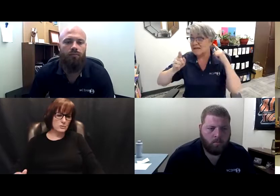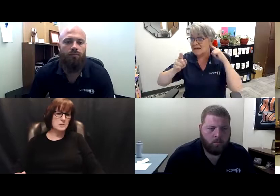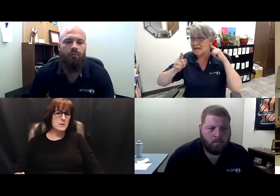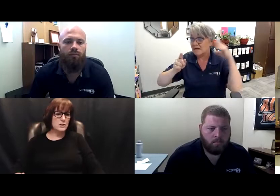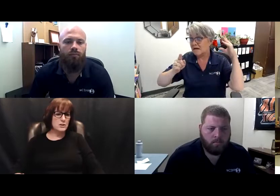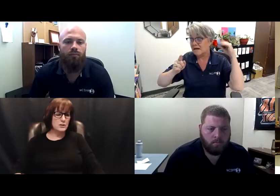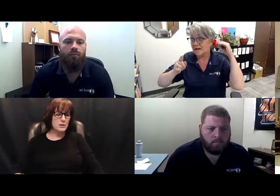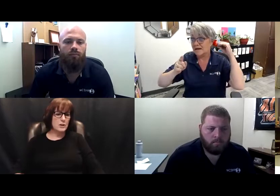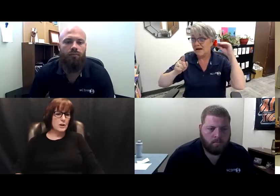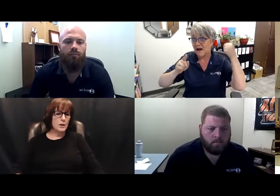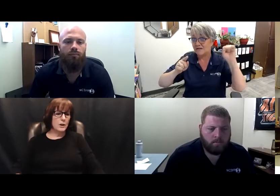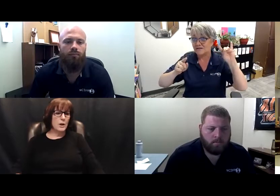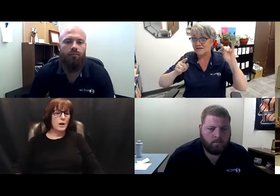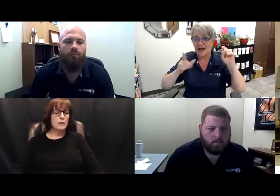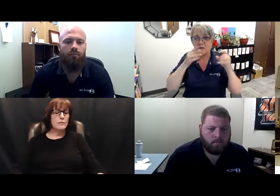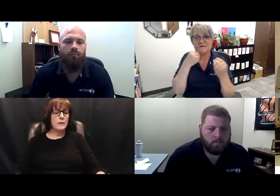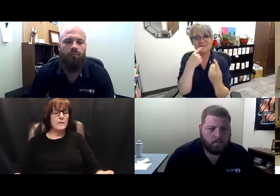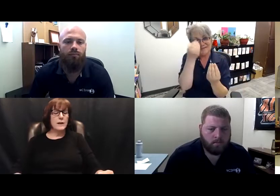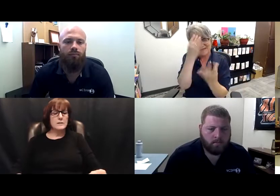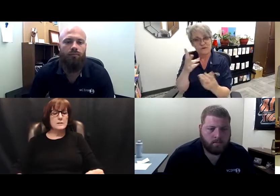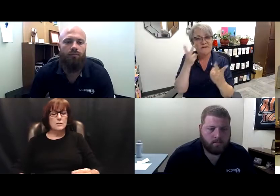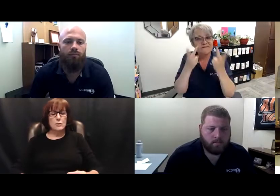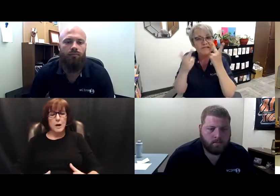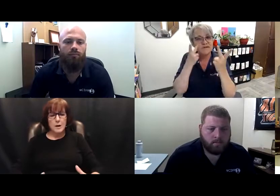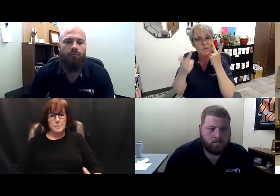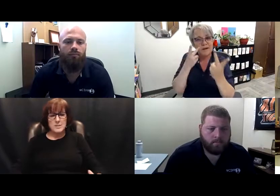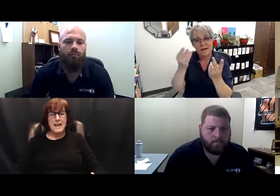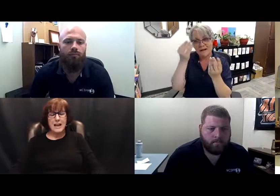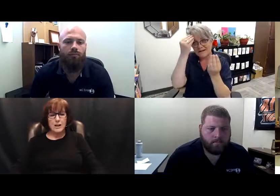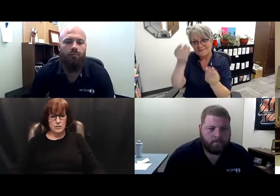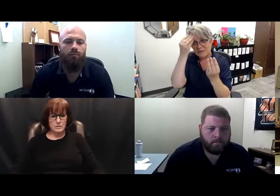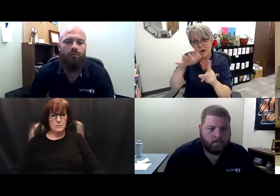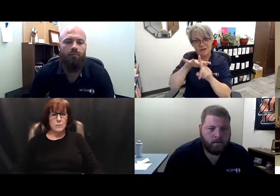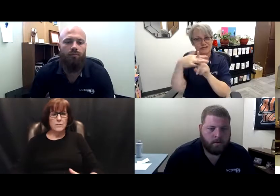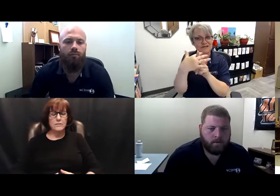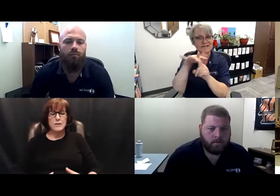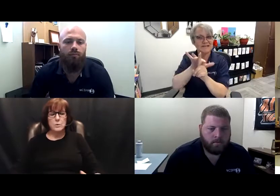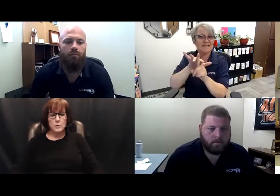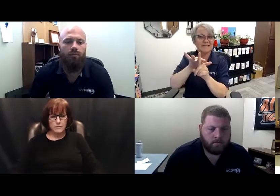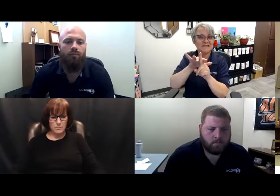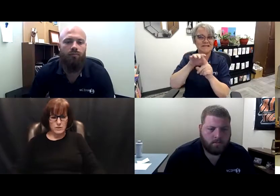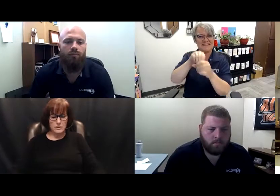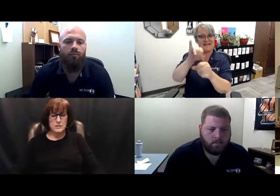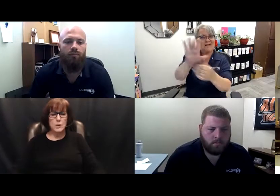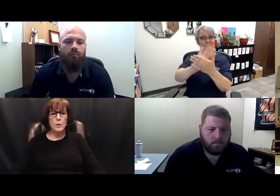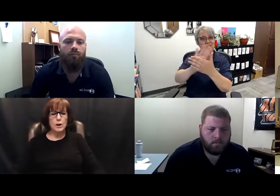speech of that describes the action, the visual information that's going on